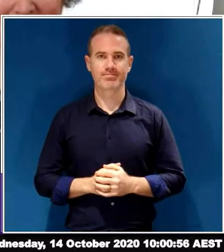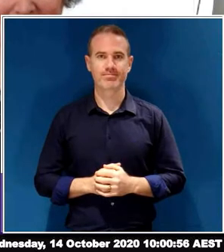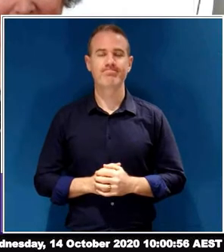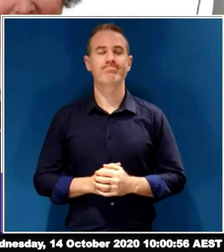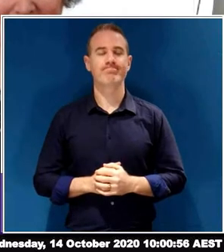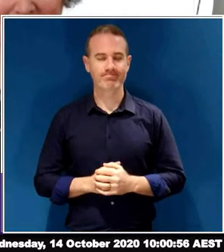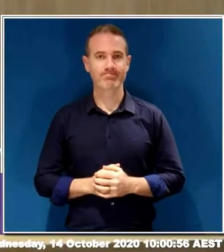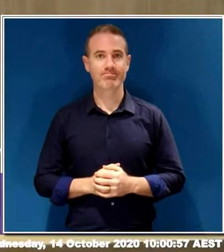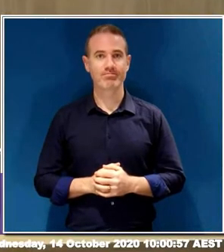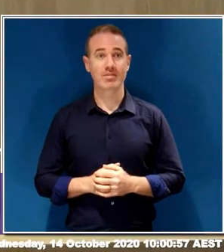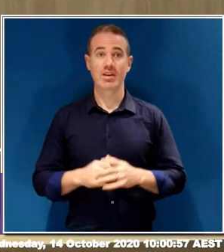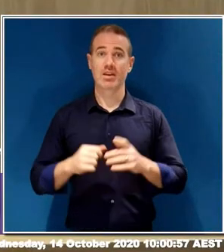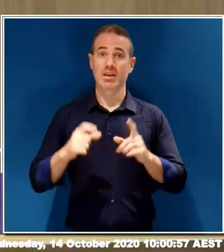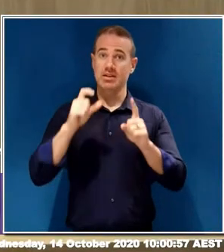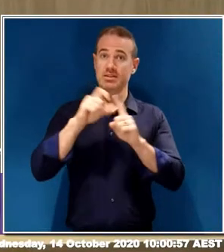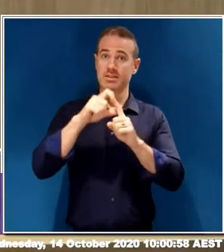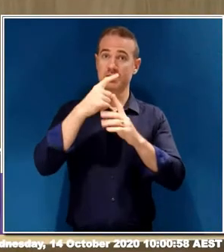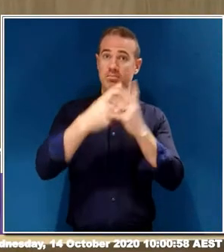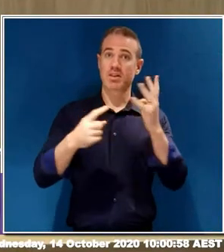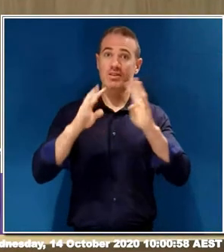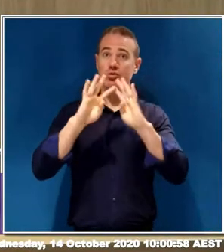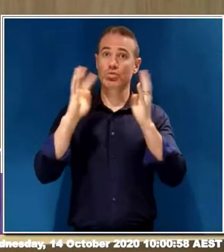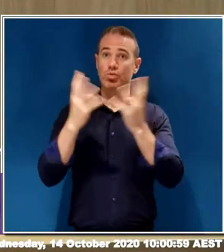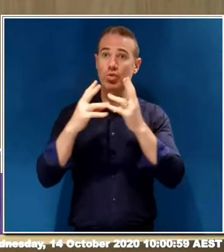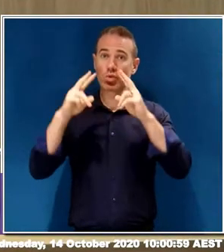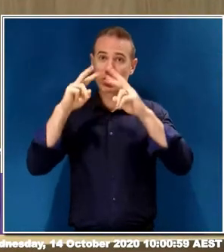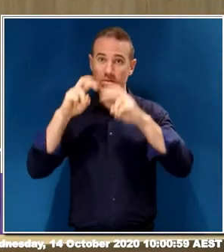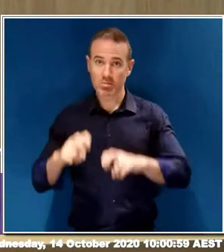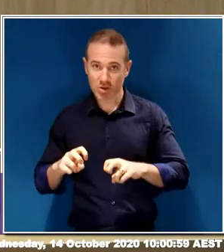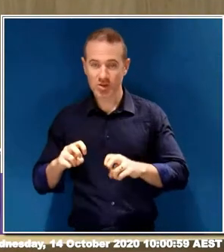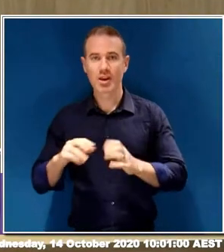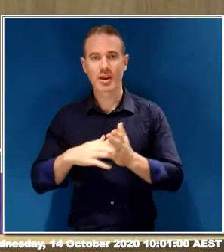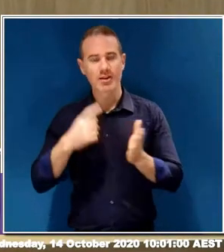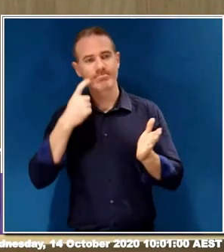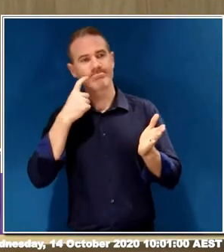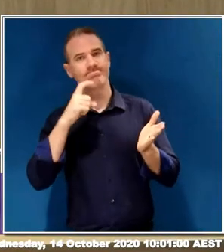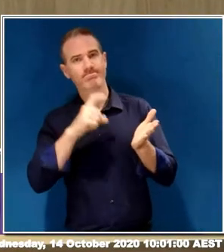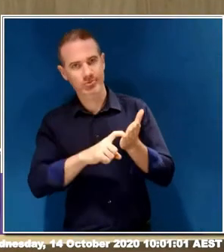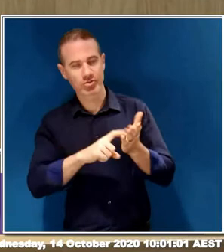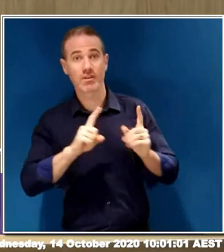the First Nations people as the original inhabitants of the different lands on